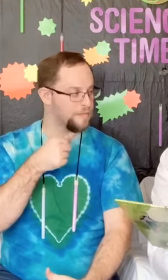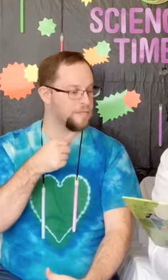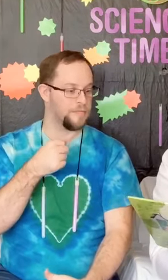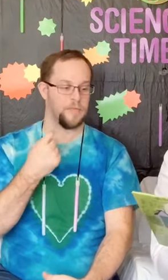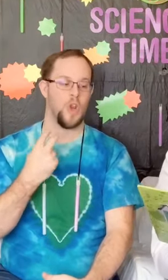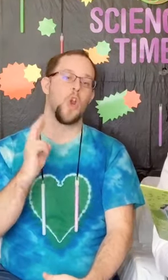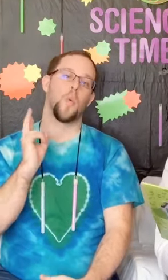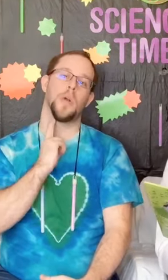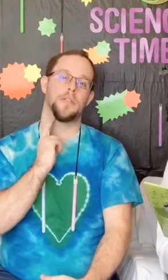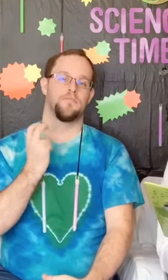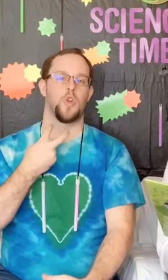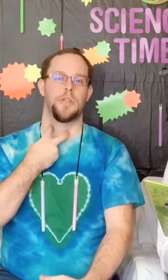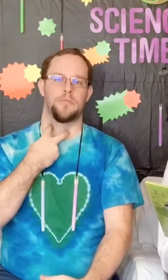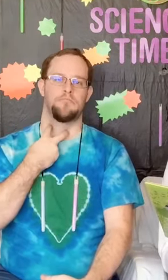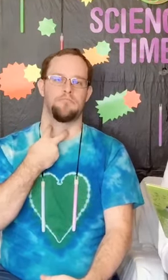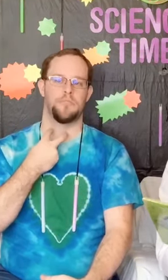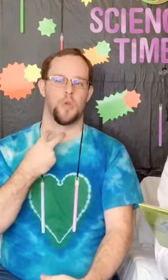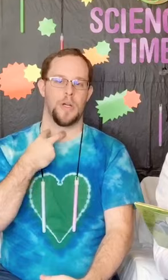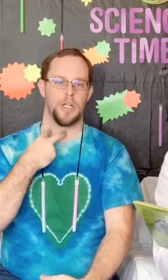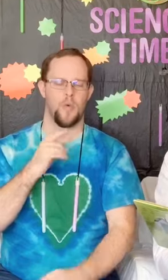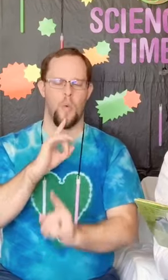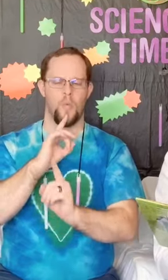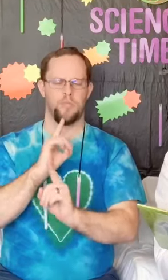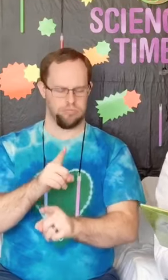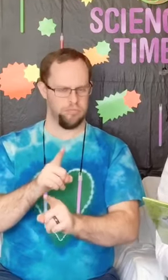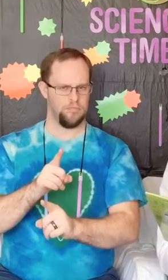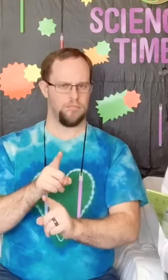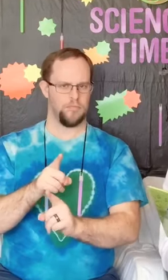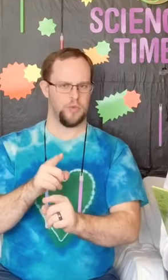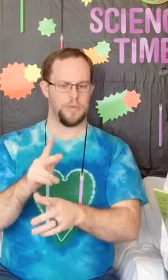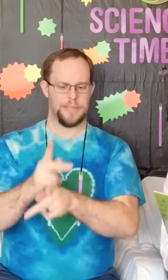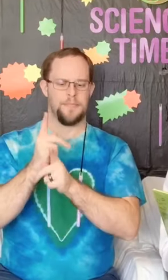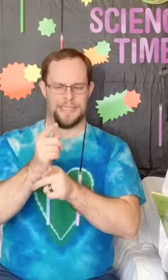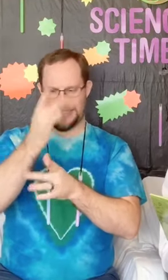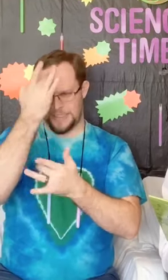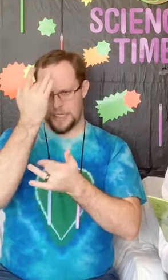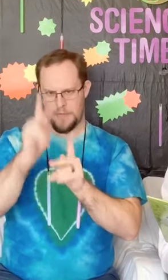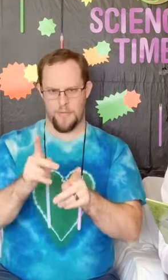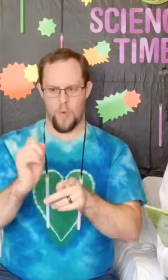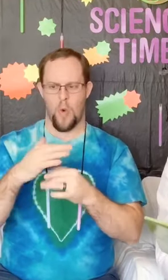good word. "Quarantine"; an order to keep sick people or animals away from